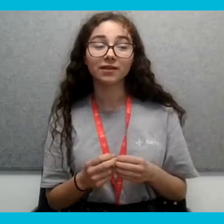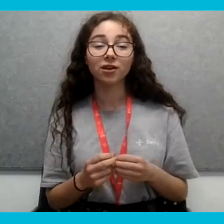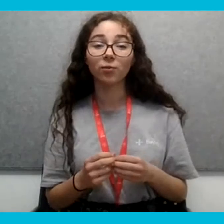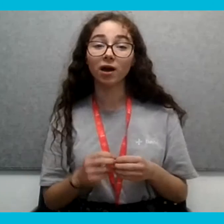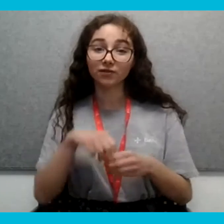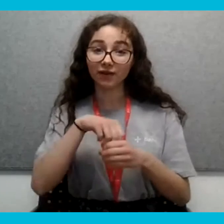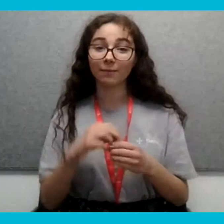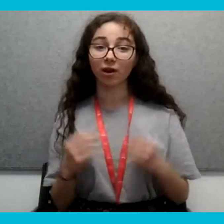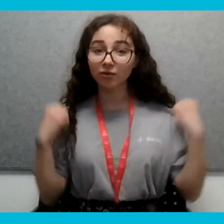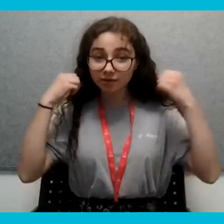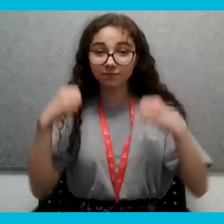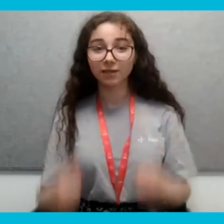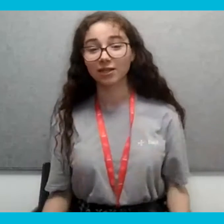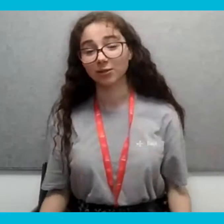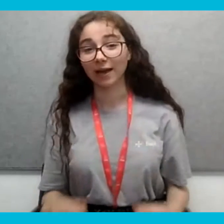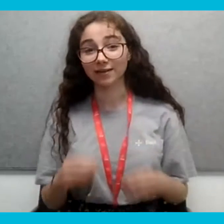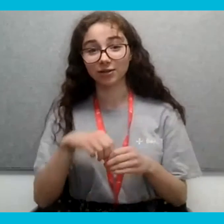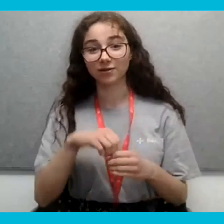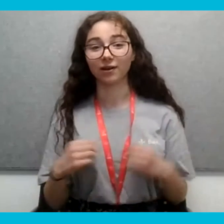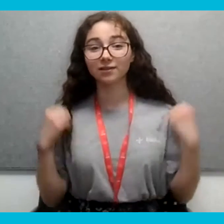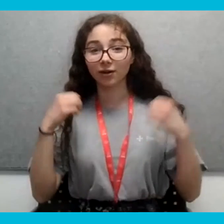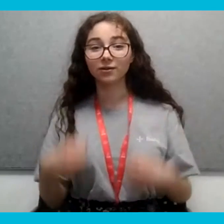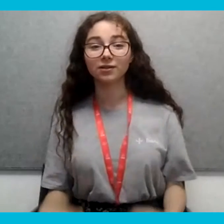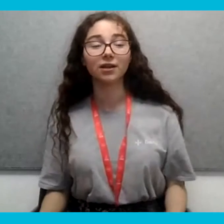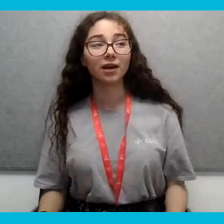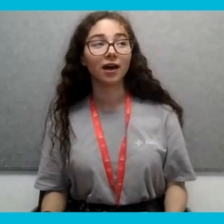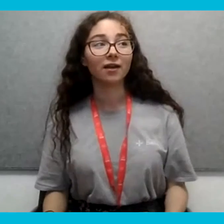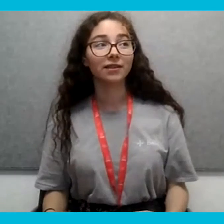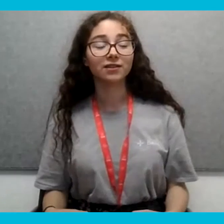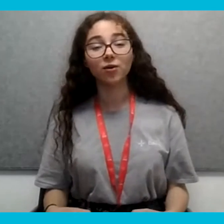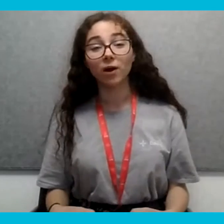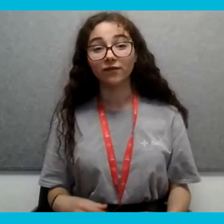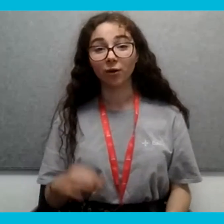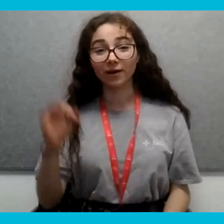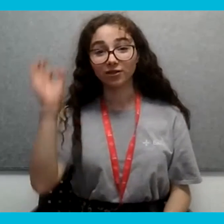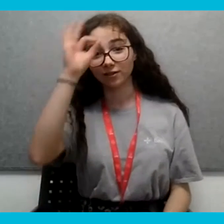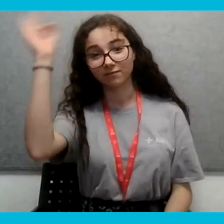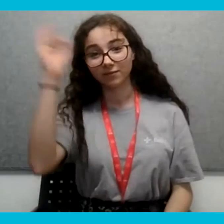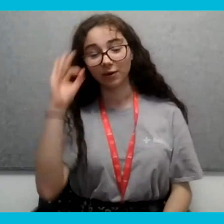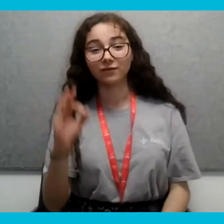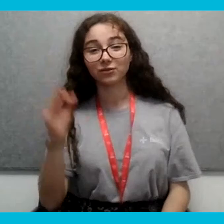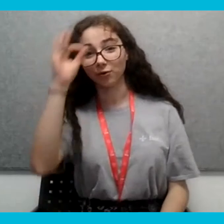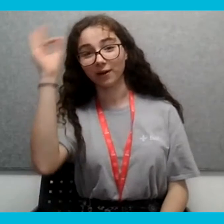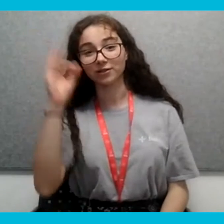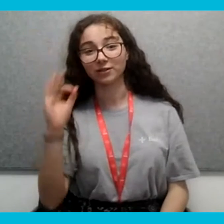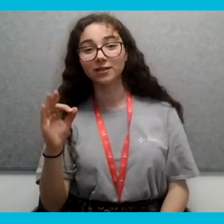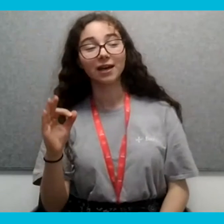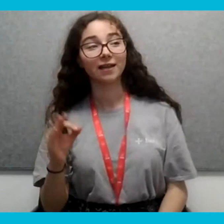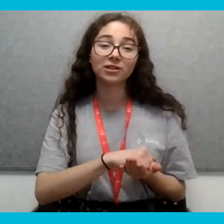but there's no word for lab coat, so we had to use science coat. There's no word for question. You have to draw a question.